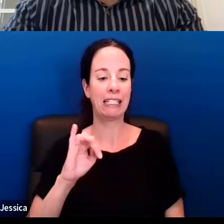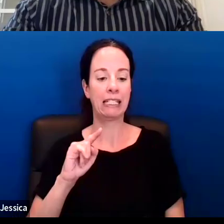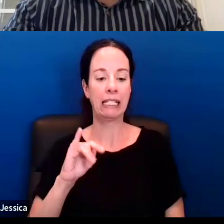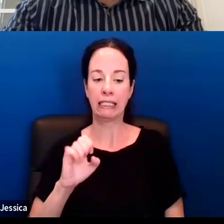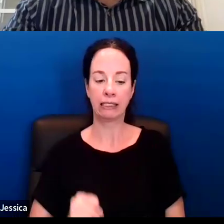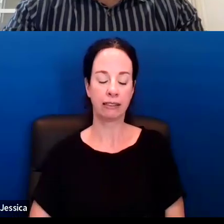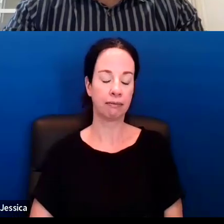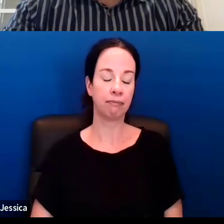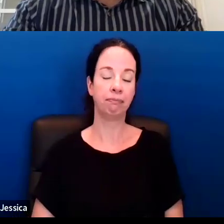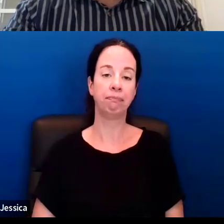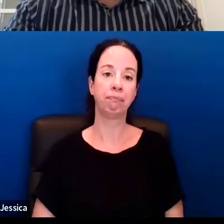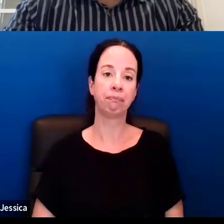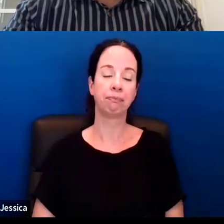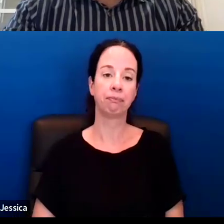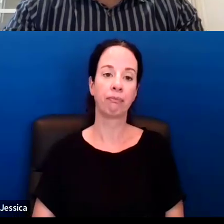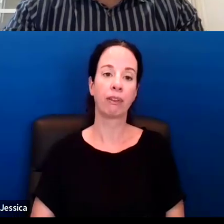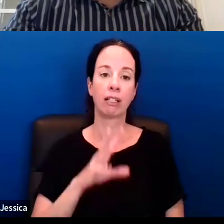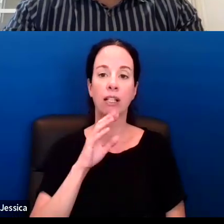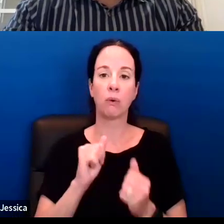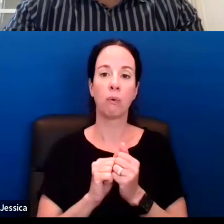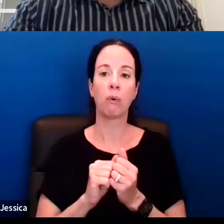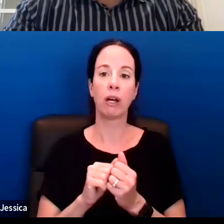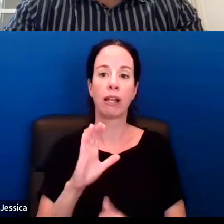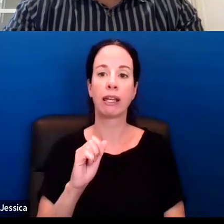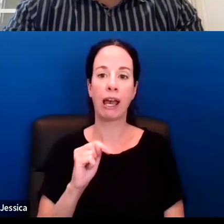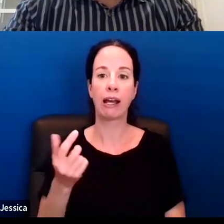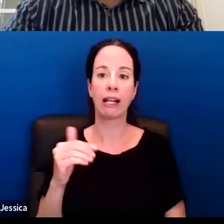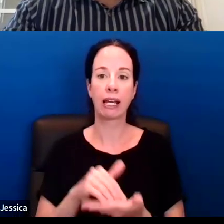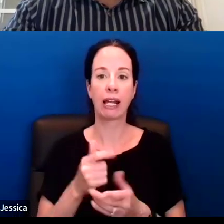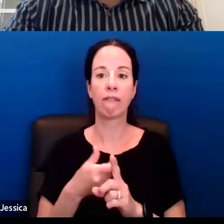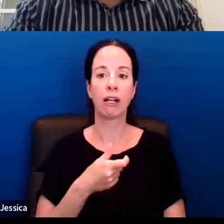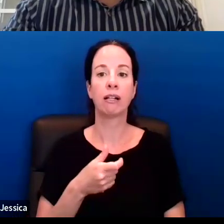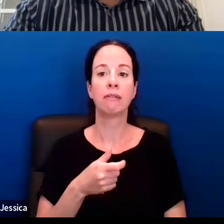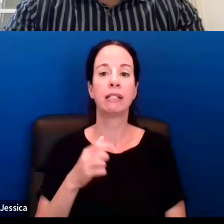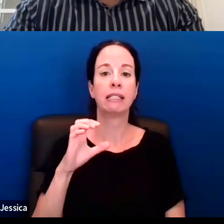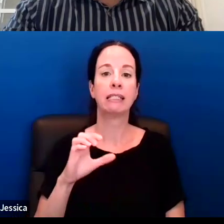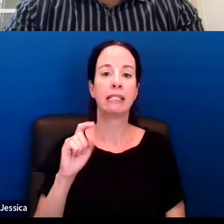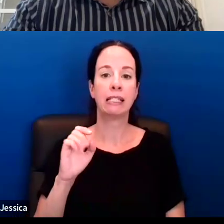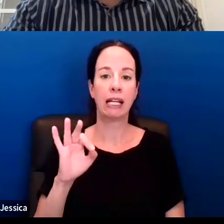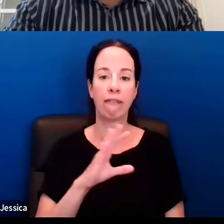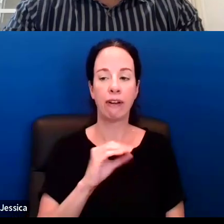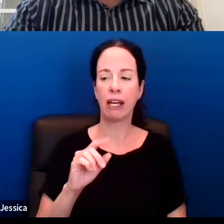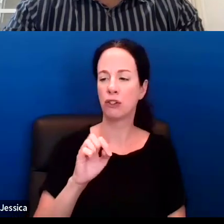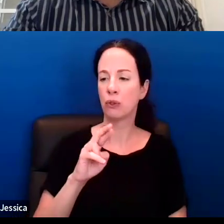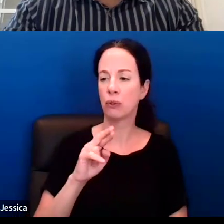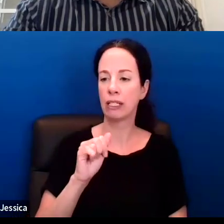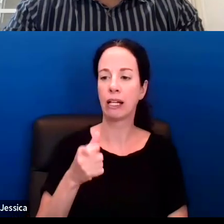we're gonna be talking with Kat again from CETF, Theresa Sladek from Northstar, and Erin Lorandos